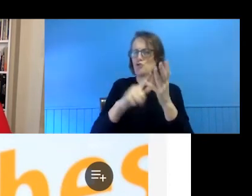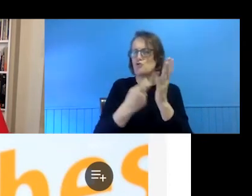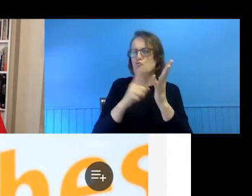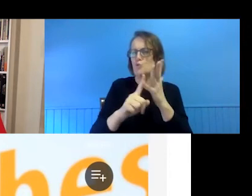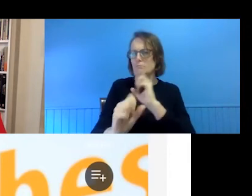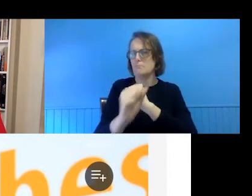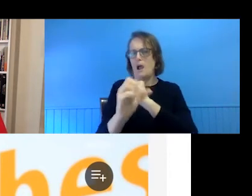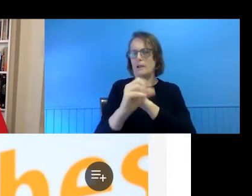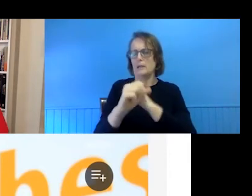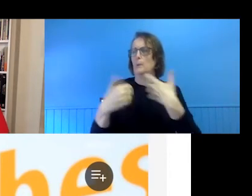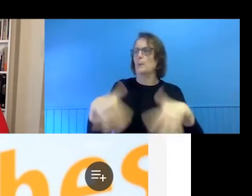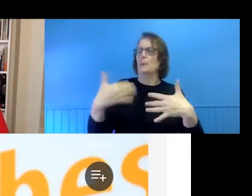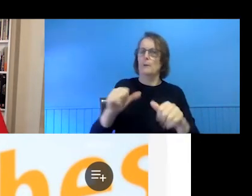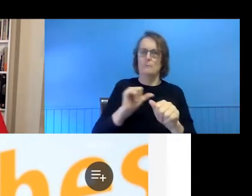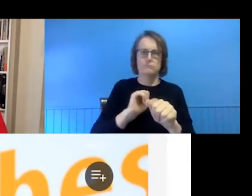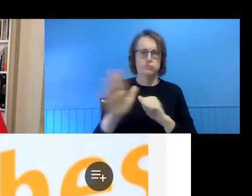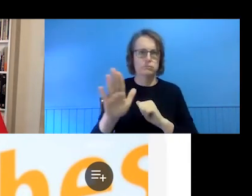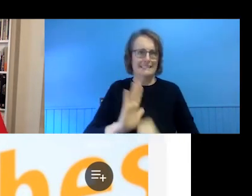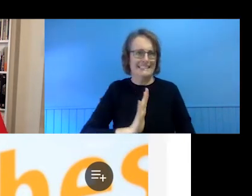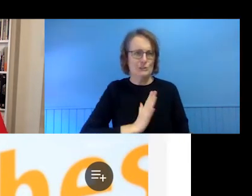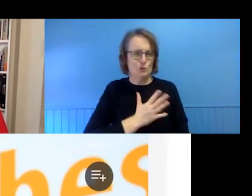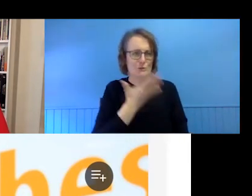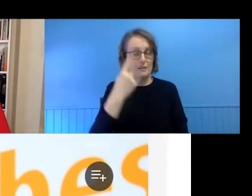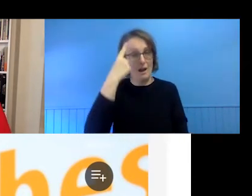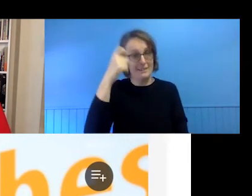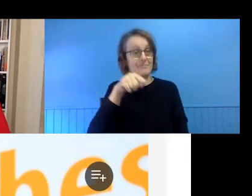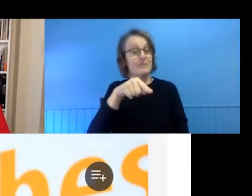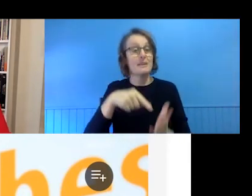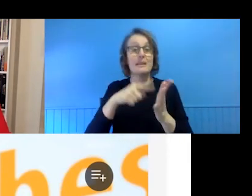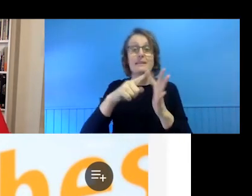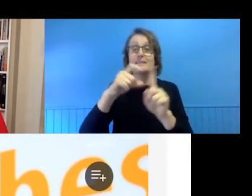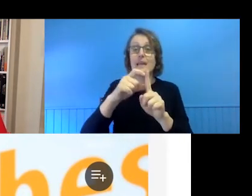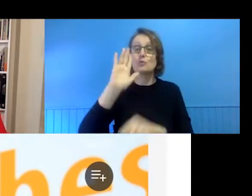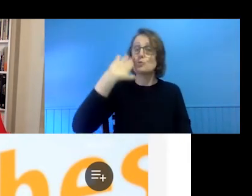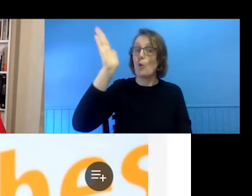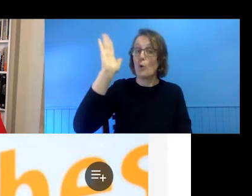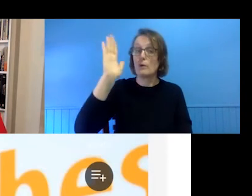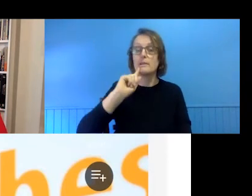interesting ideas that I enjoy. This Ted Talk is called "the tribes we